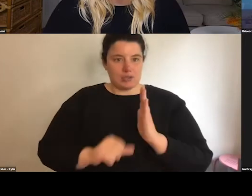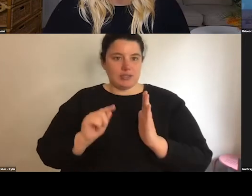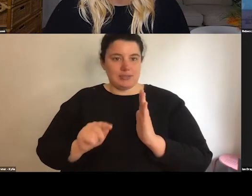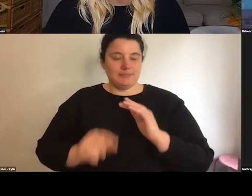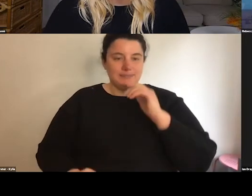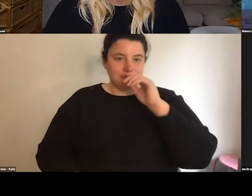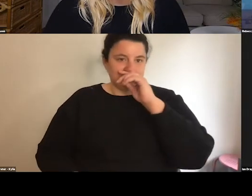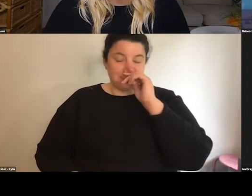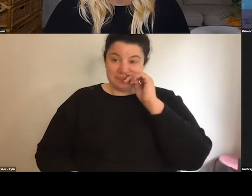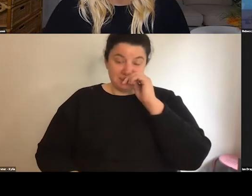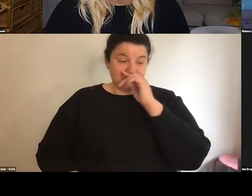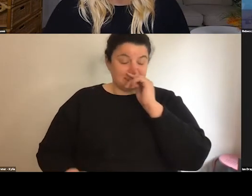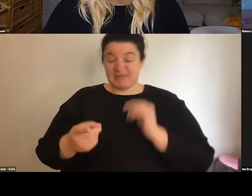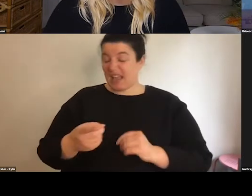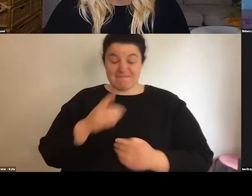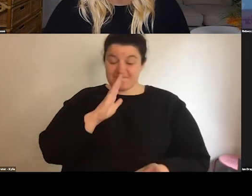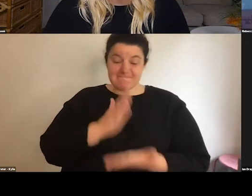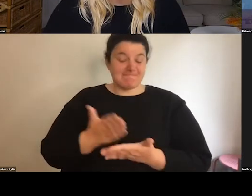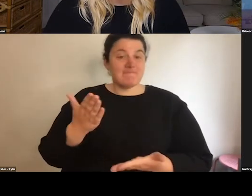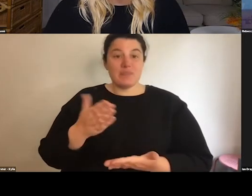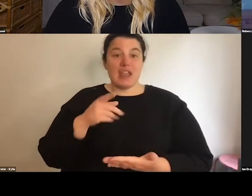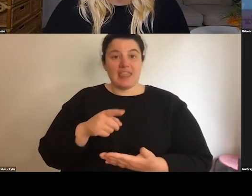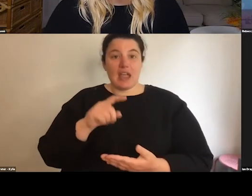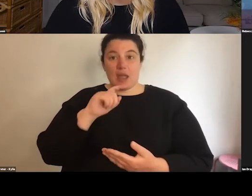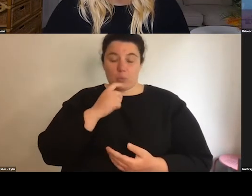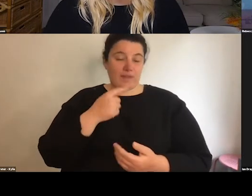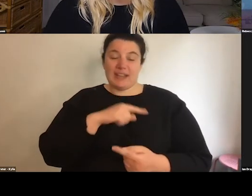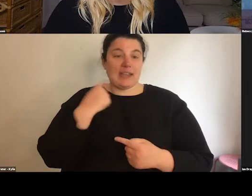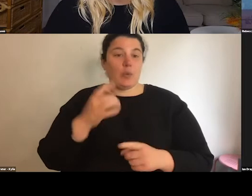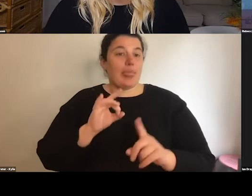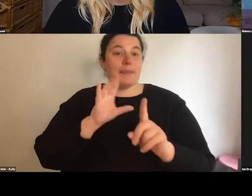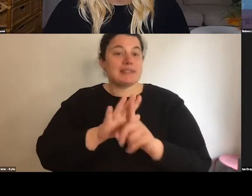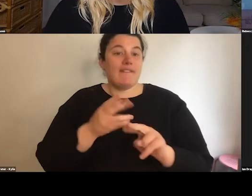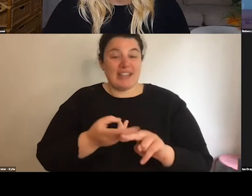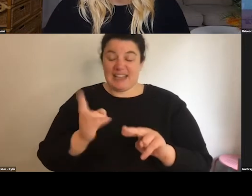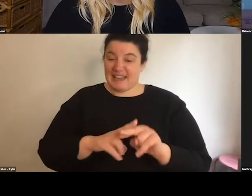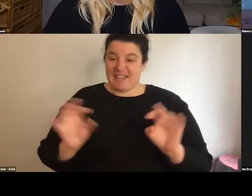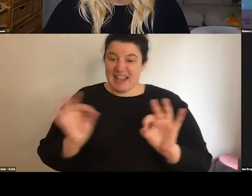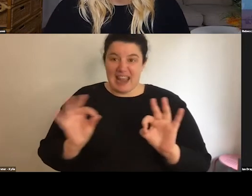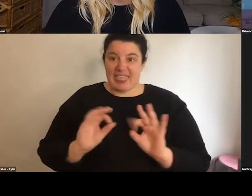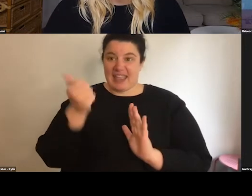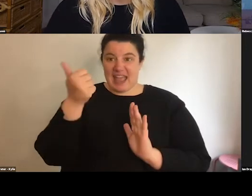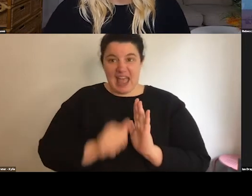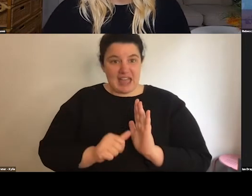They have no question in their mind they would have committed suicide had it not been for their understanding and the use of the creative arts